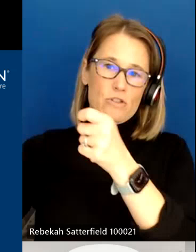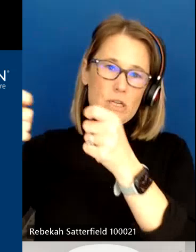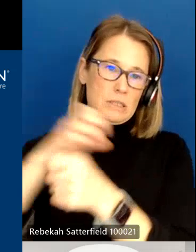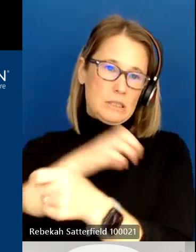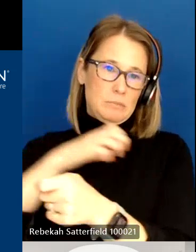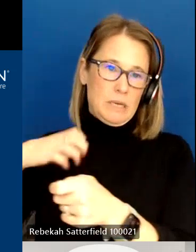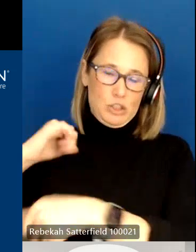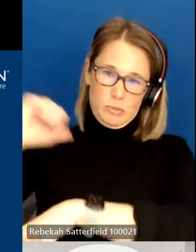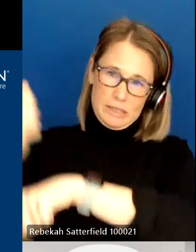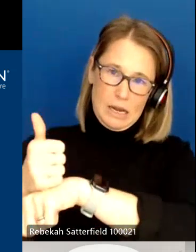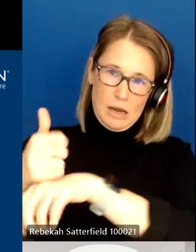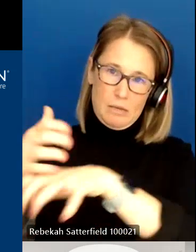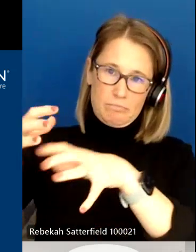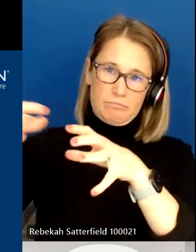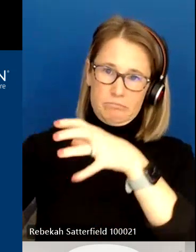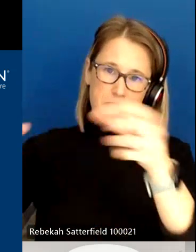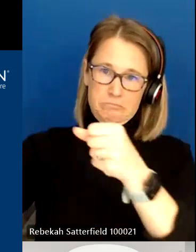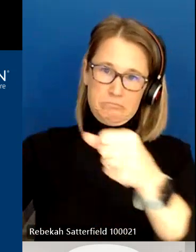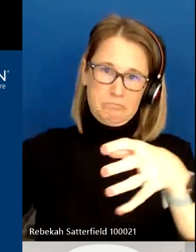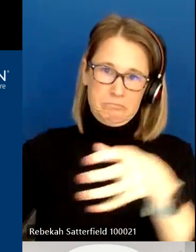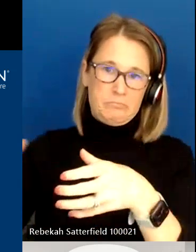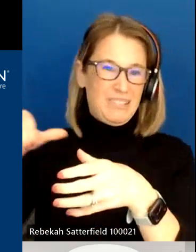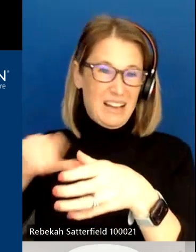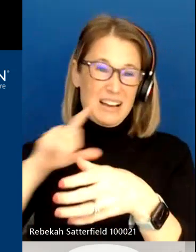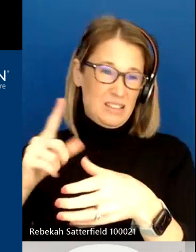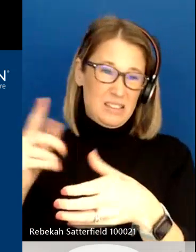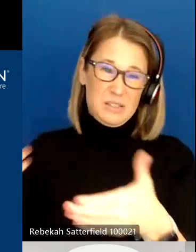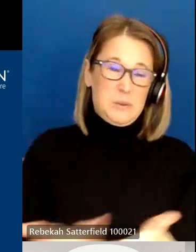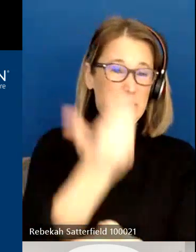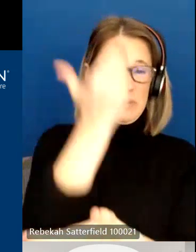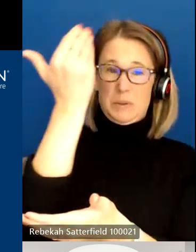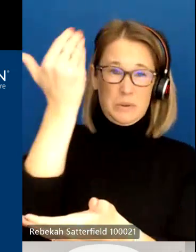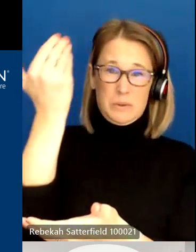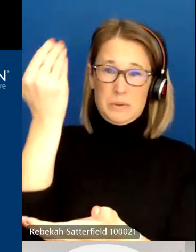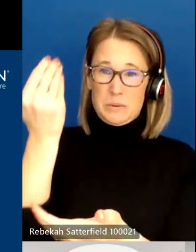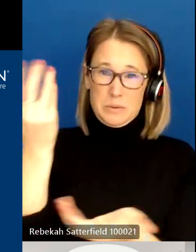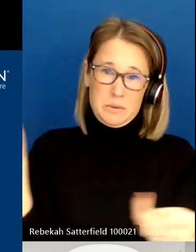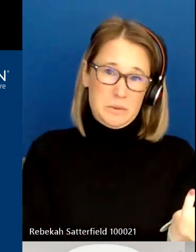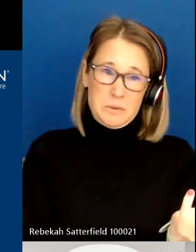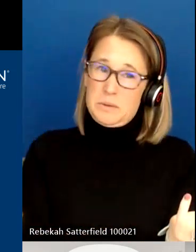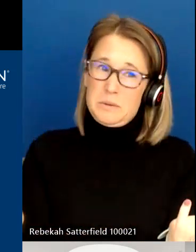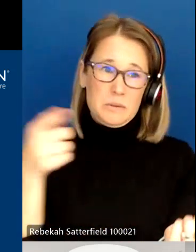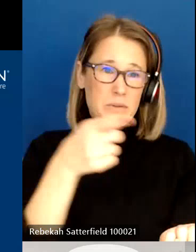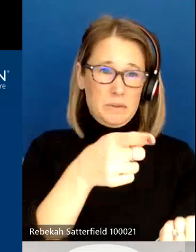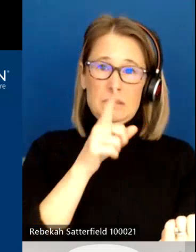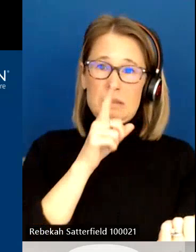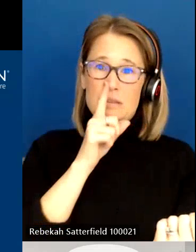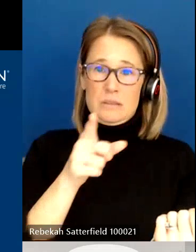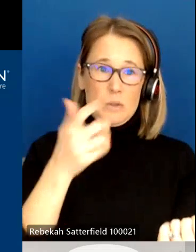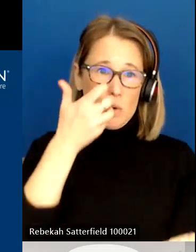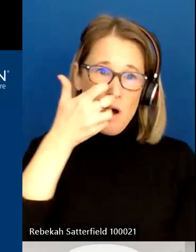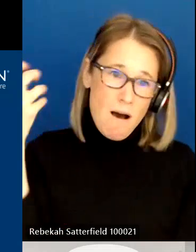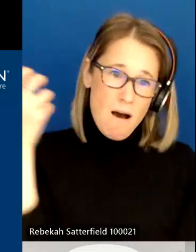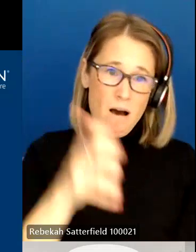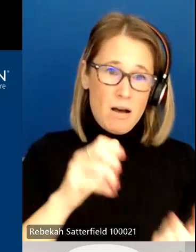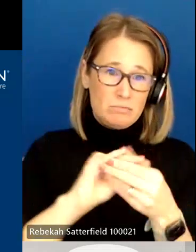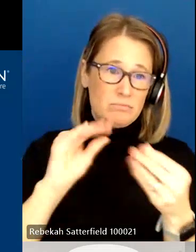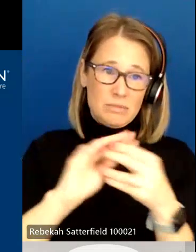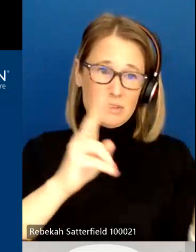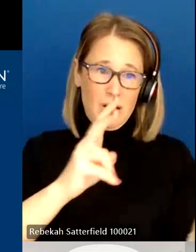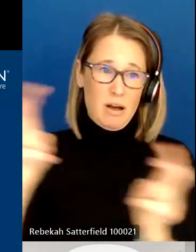Systems and this is a um an entire new um domain there these are a Hot Topic and so that governance